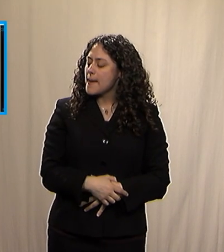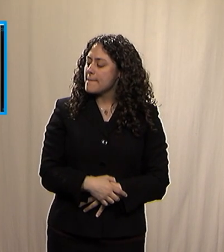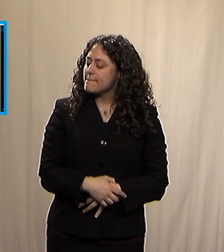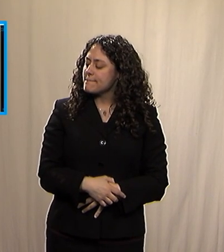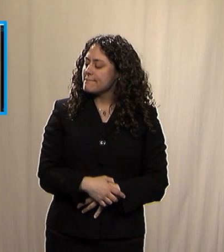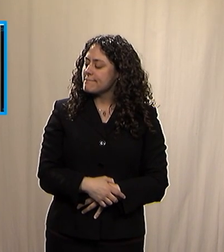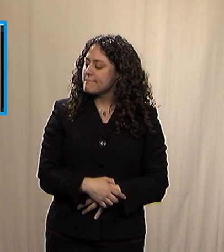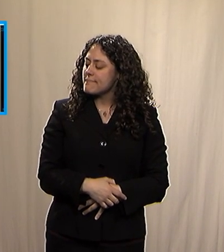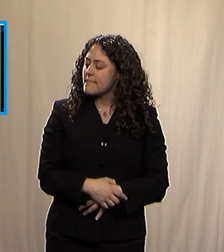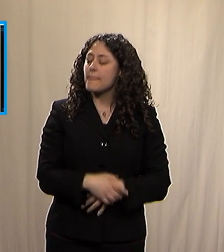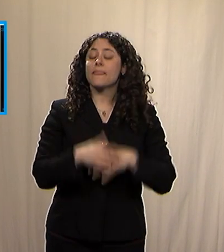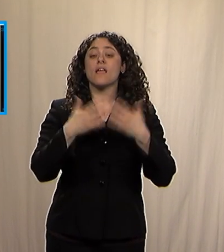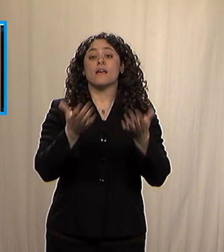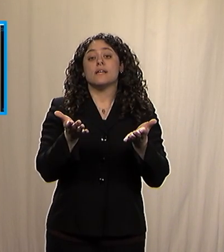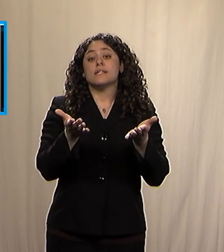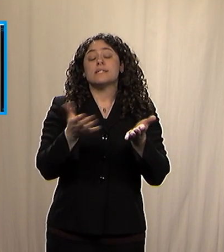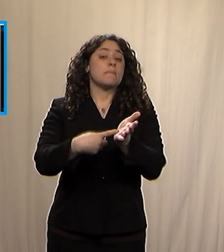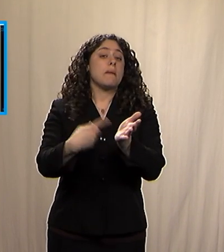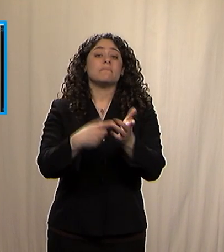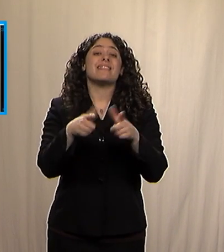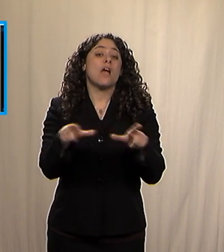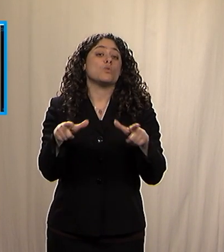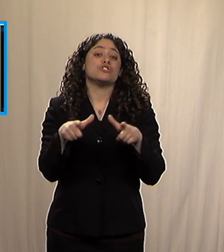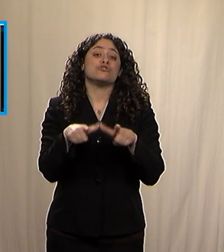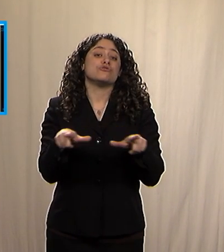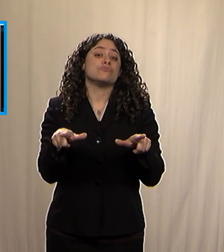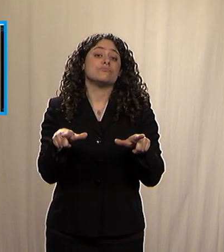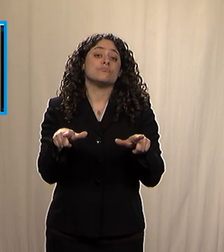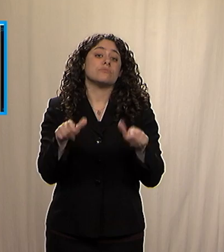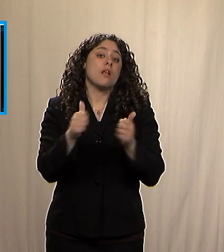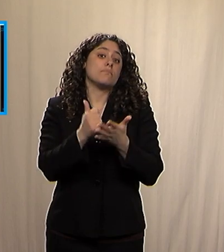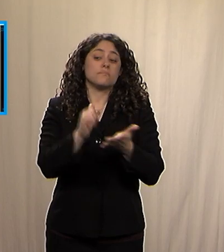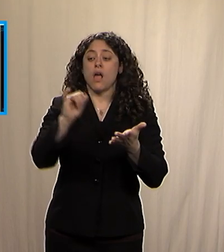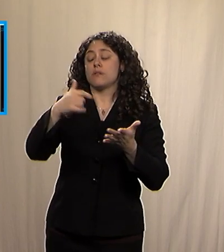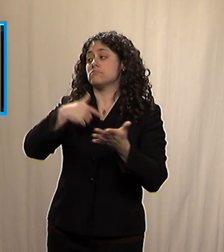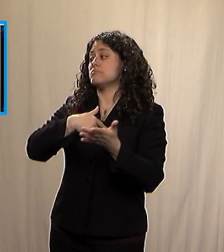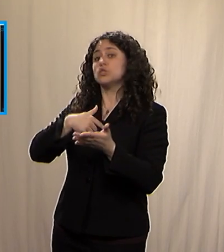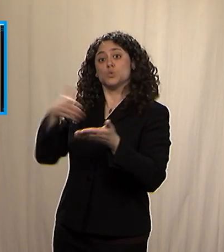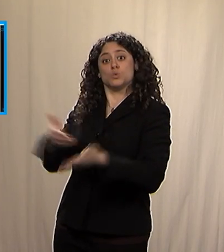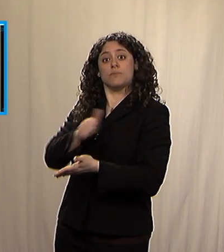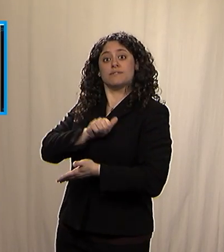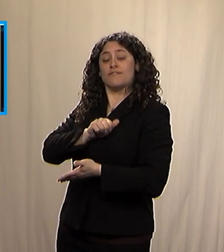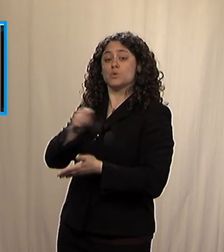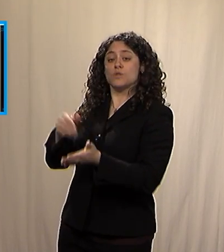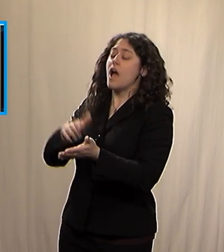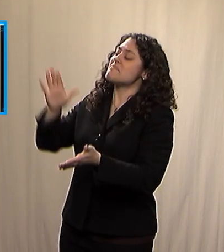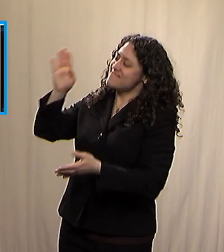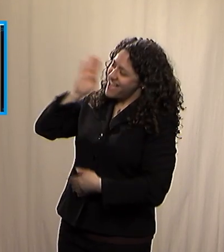Sometimes language can help. So when introducing oneself to the doctor. Hi, I'm Robert the interpreter,